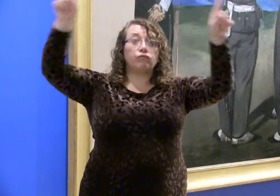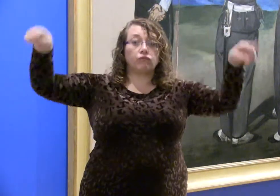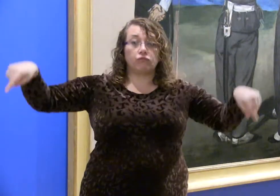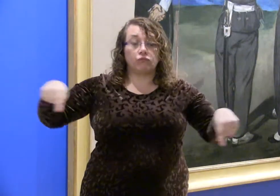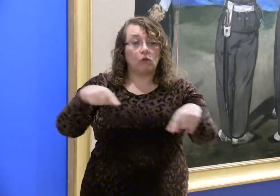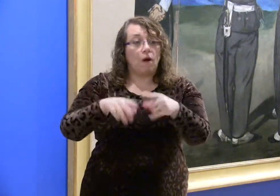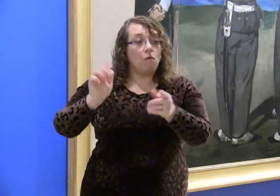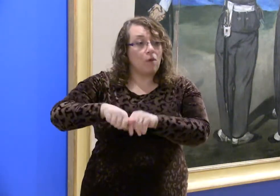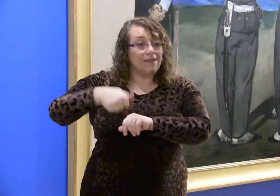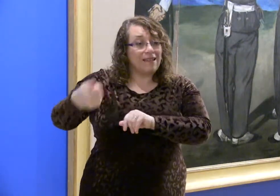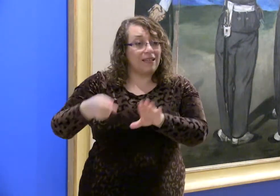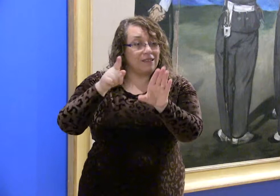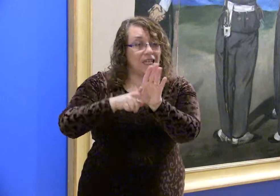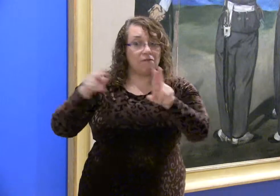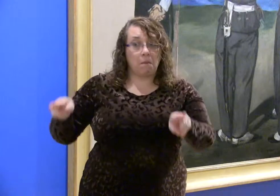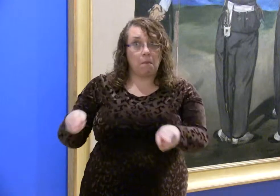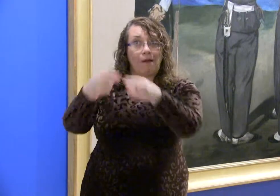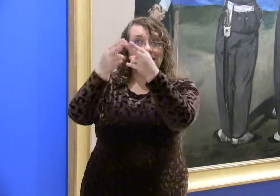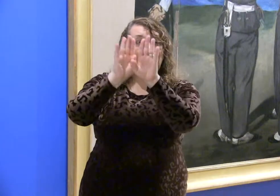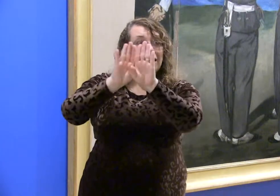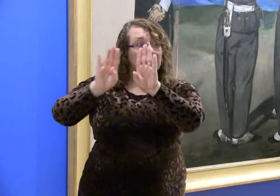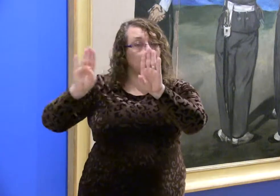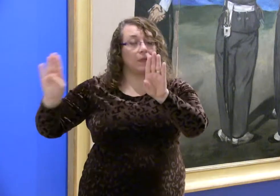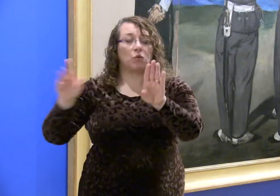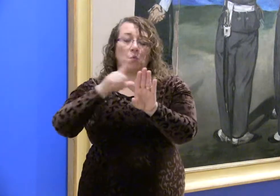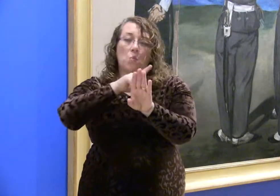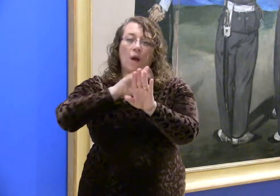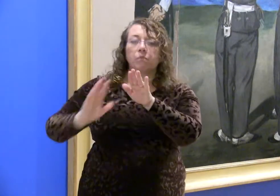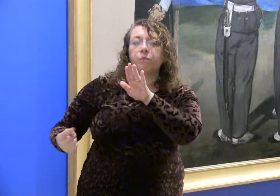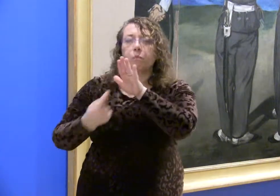in Paris. That was the main showcase for artists in France,